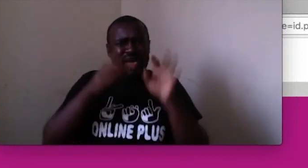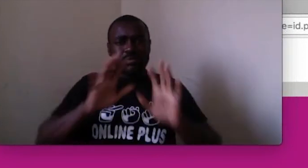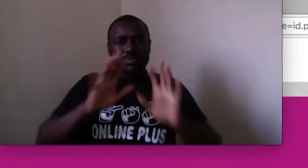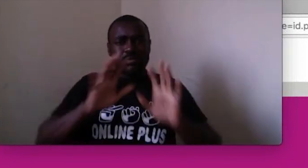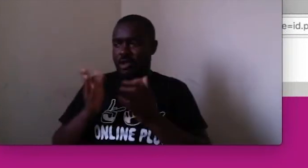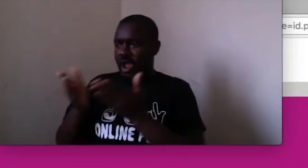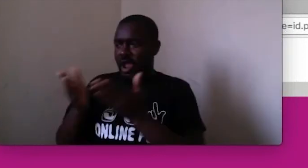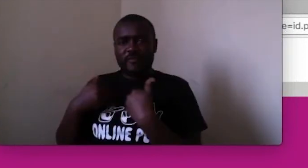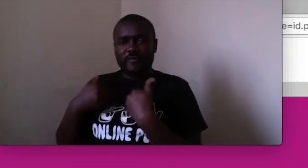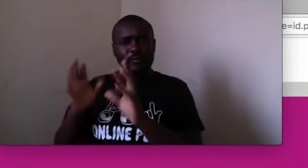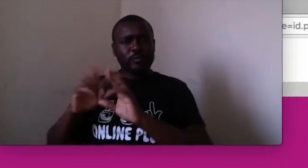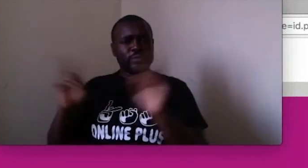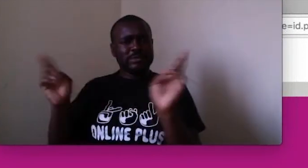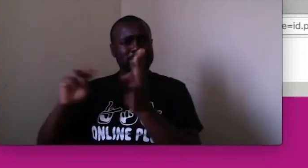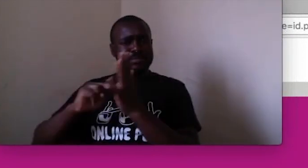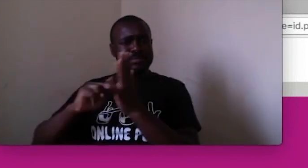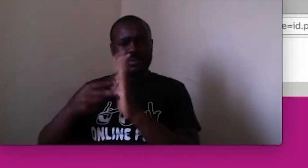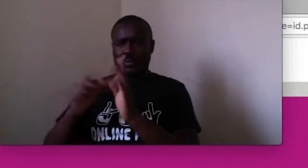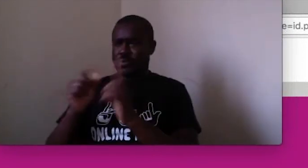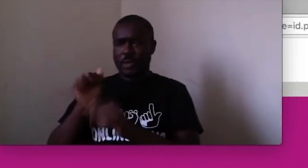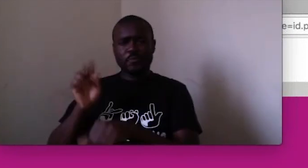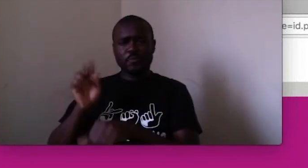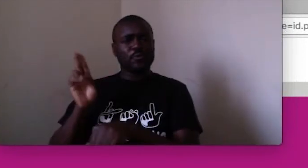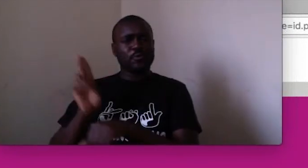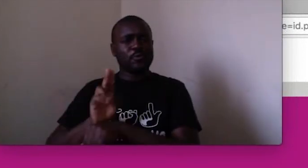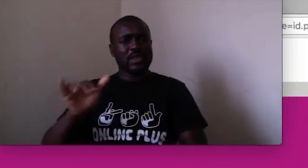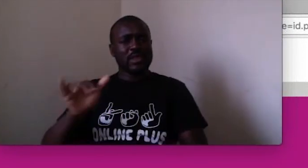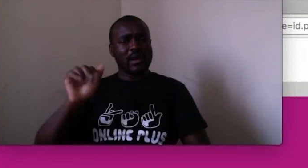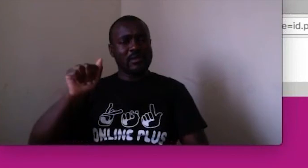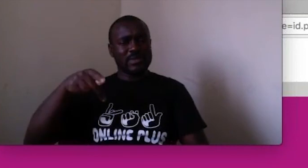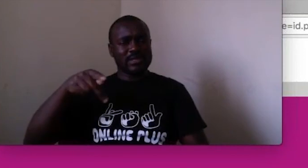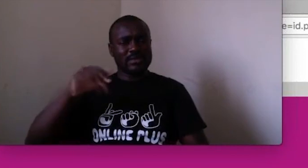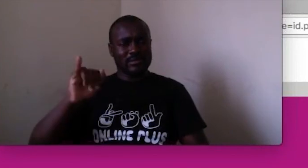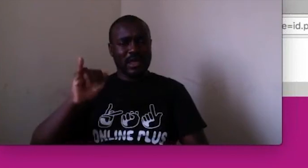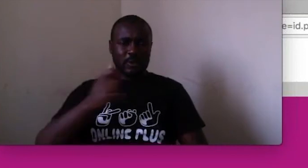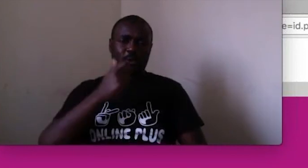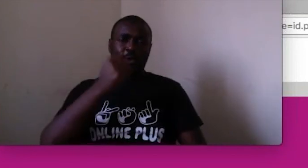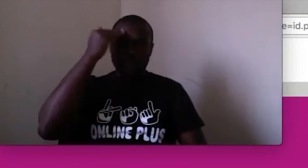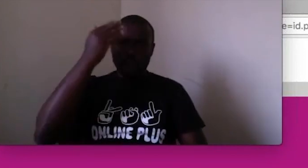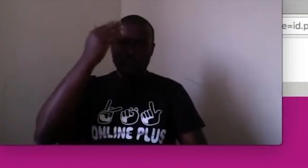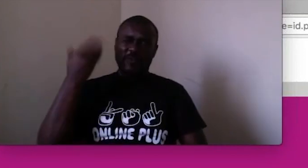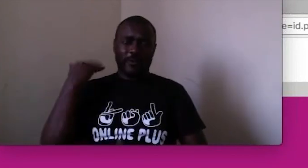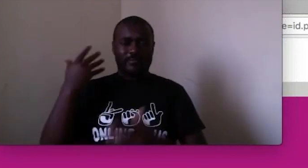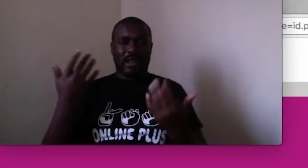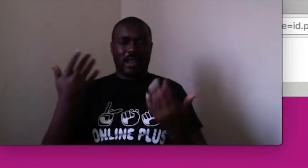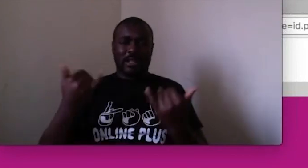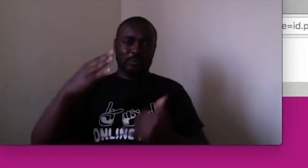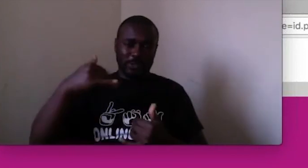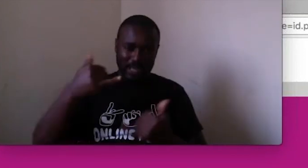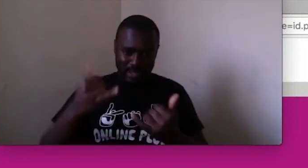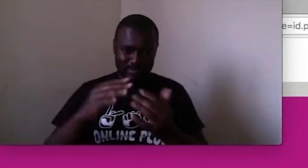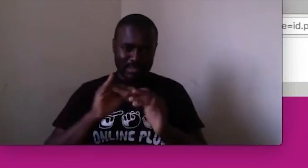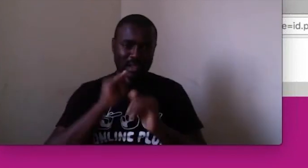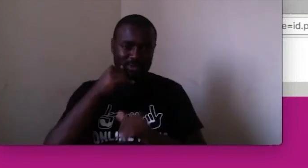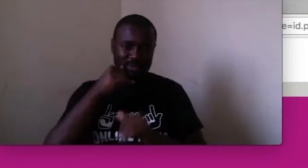and start copying the words and coding no, Oxford Dictionaries already have an API that is a match with my